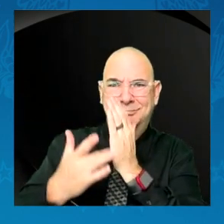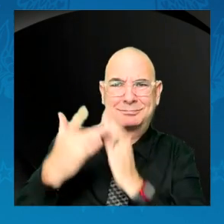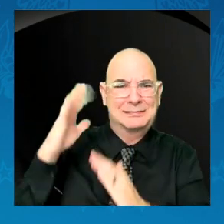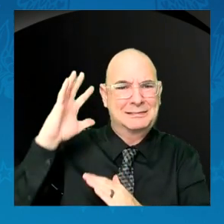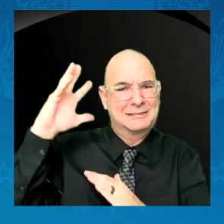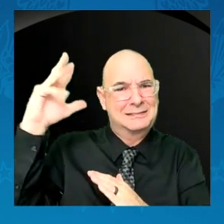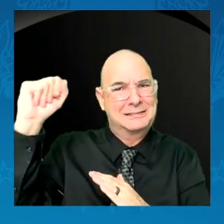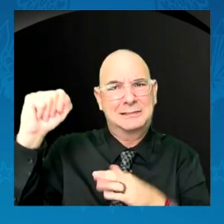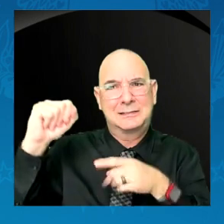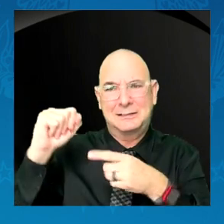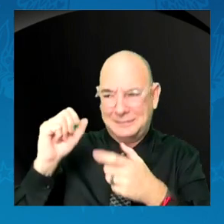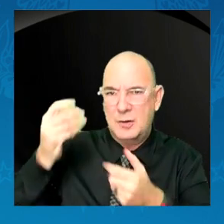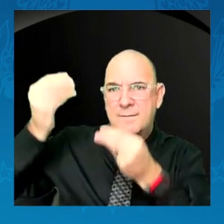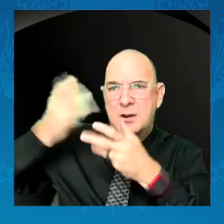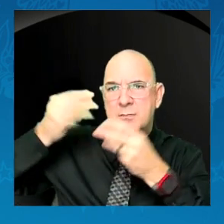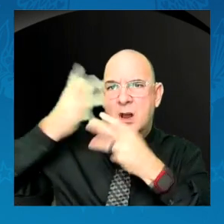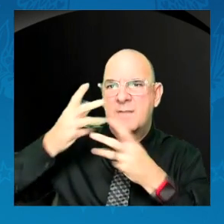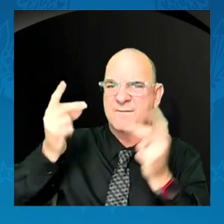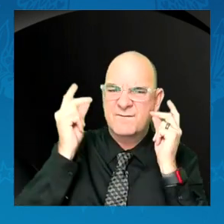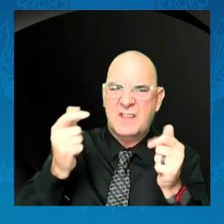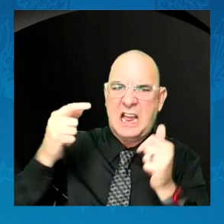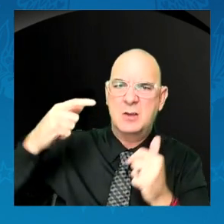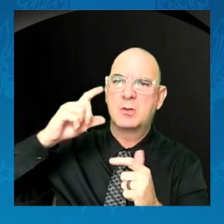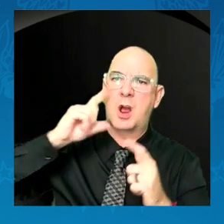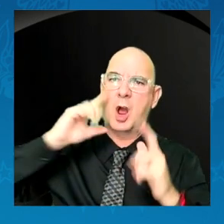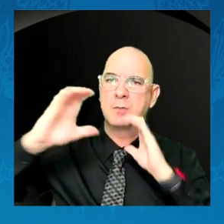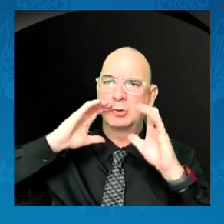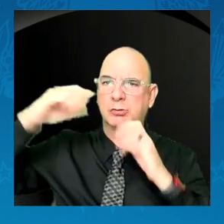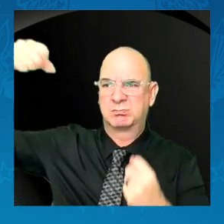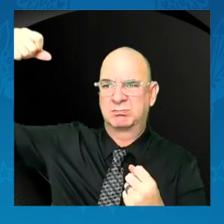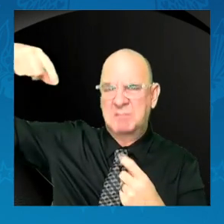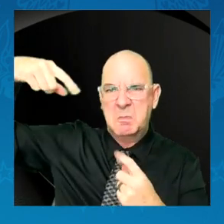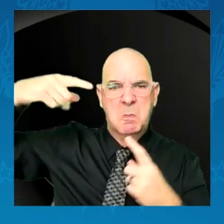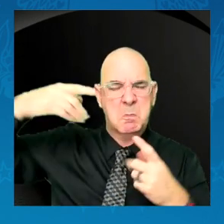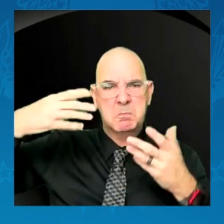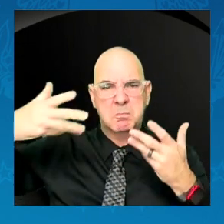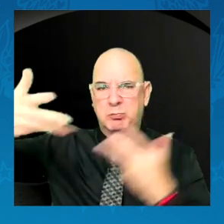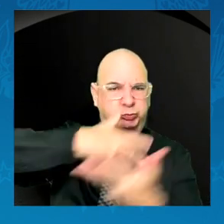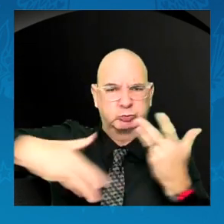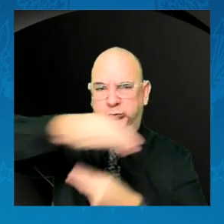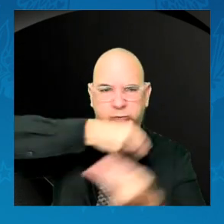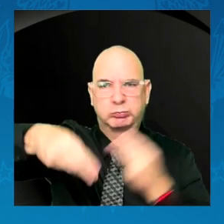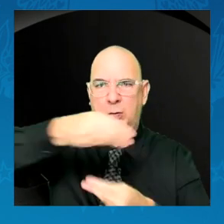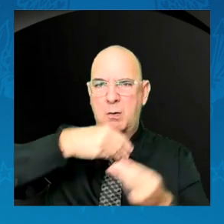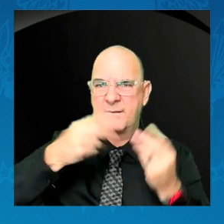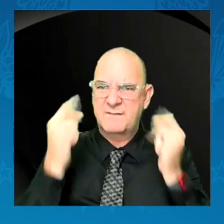and other means that you've just heard here to be able to reflect back on Earth